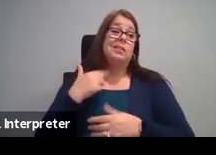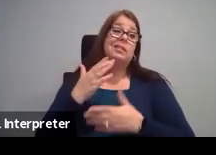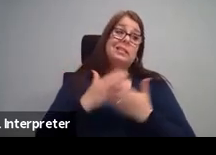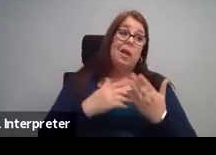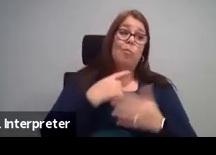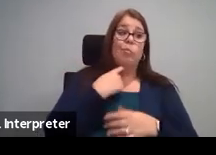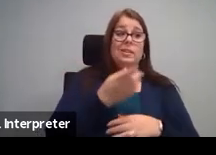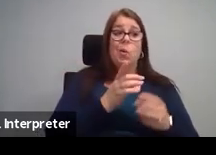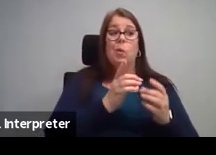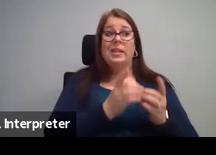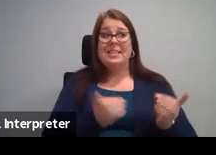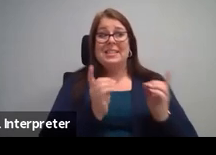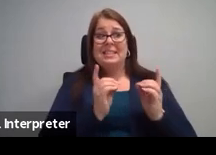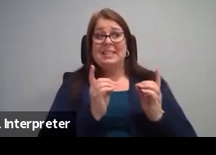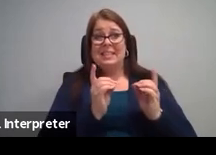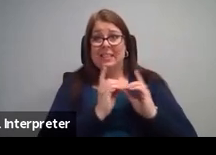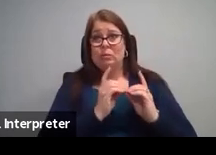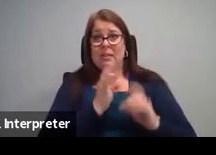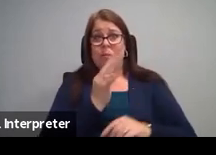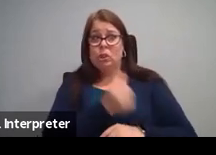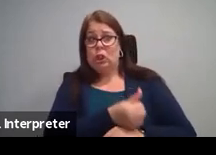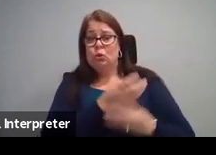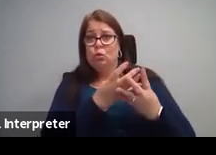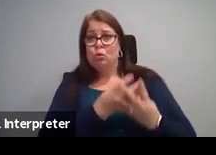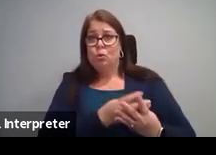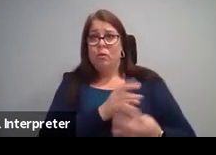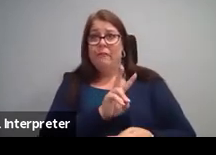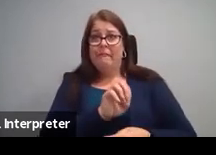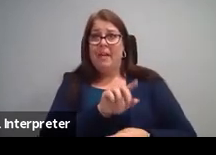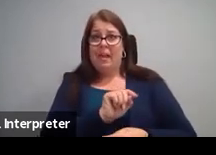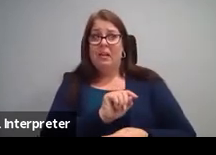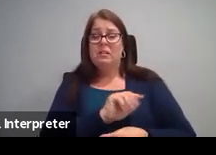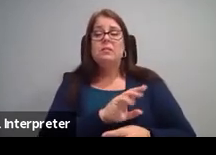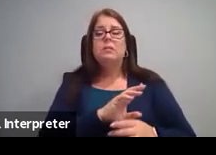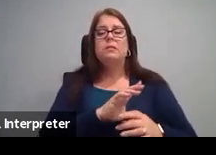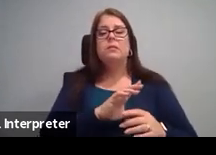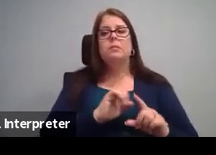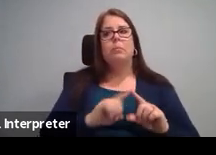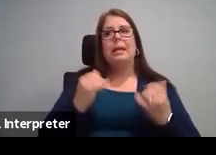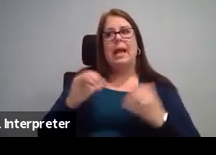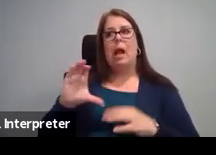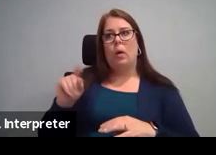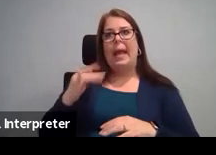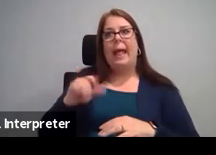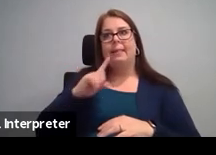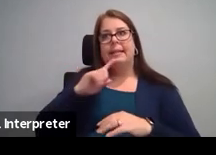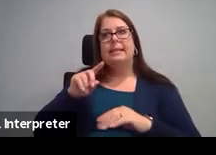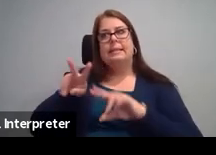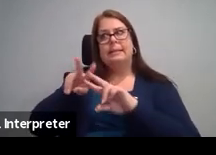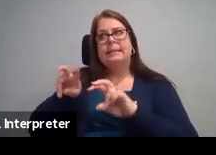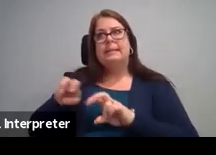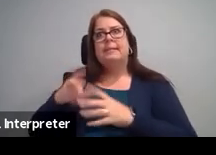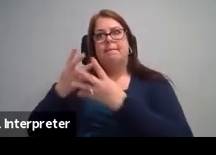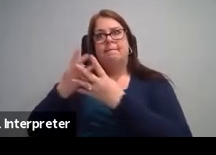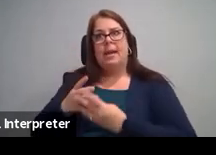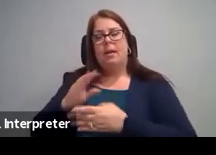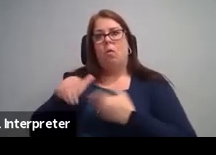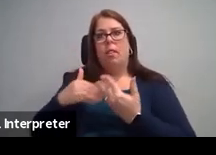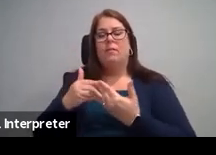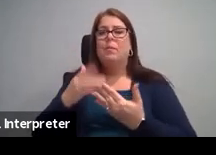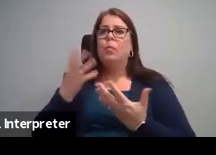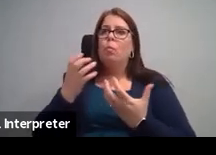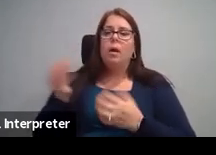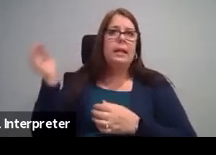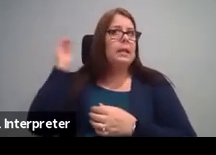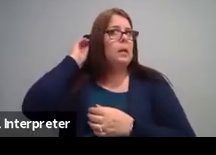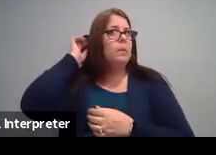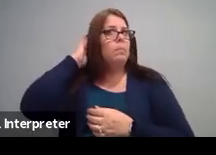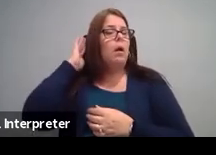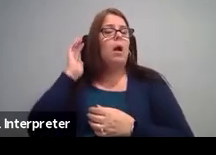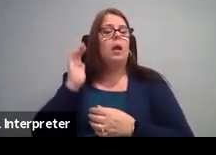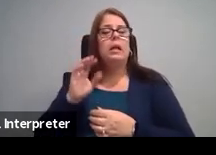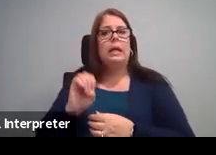Laurie Arnold: And we're going through and making sure what Kathy does is appropriate in, you know, we're really just trying to be mindful of accessibility English learners and allowing students to focus on the content rather than struggling through the platform.